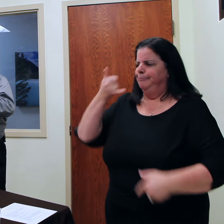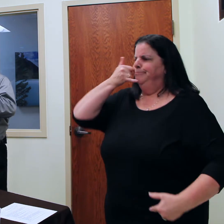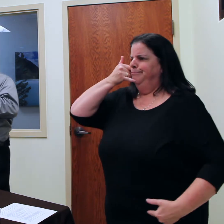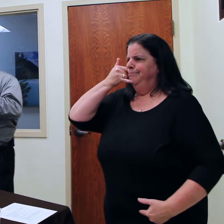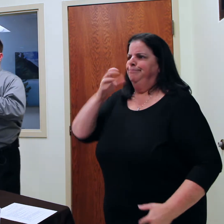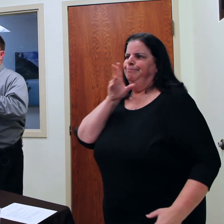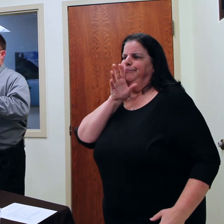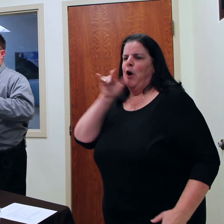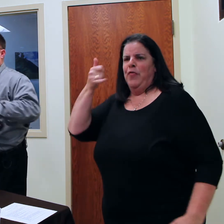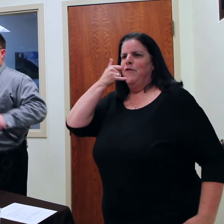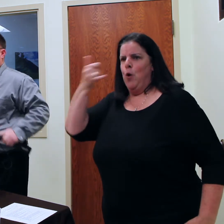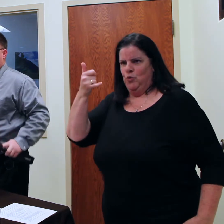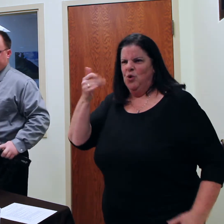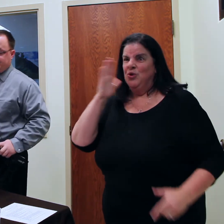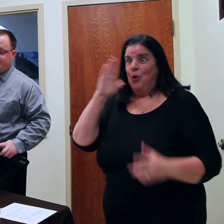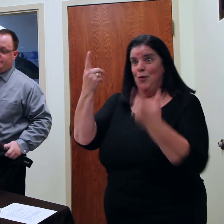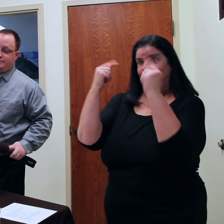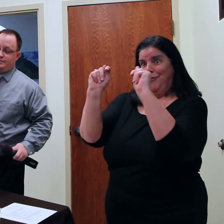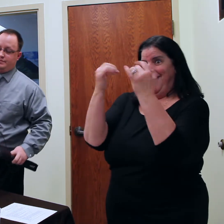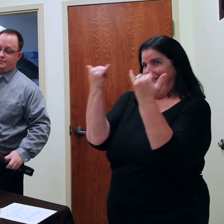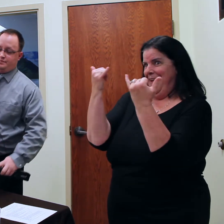So, let's give this a shot.